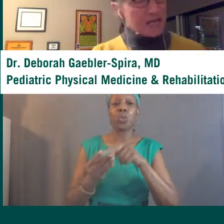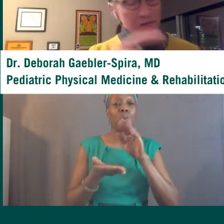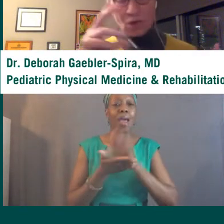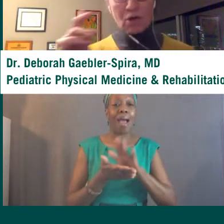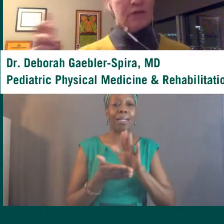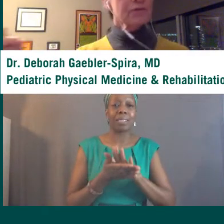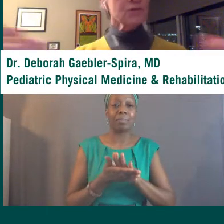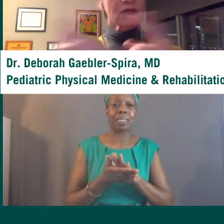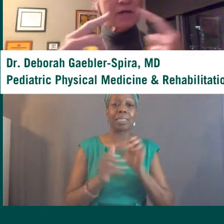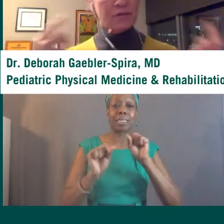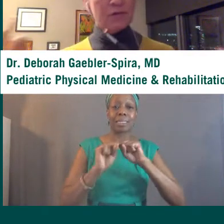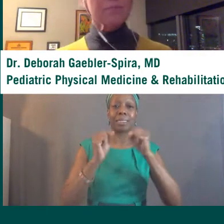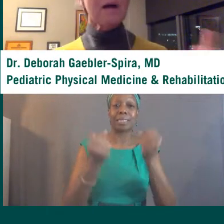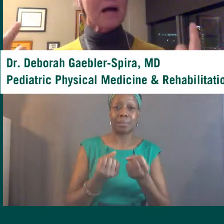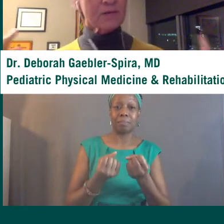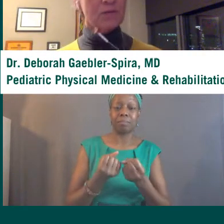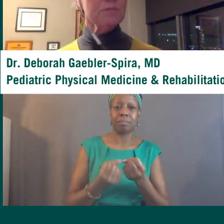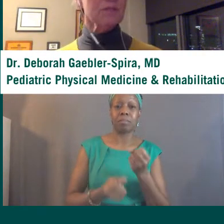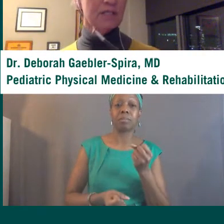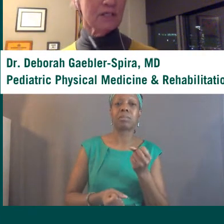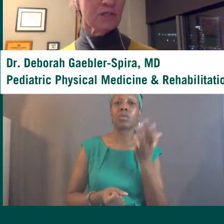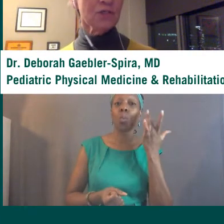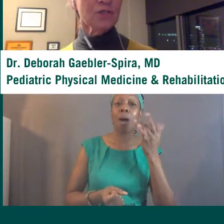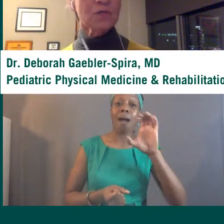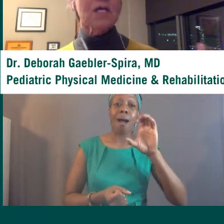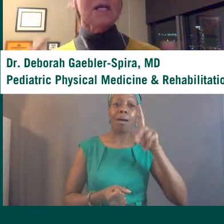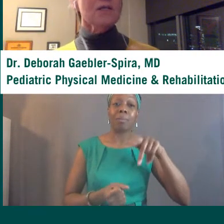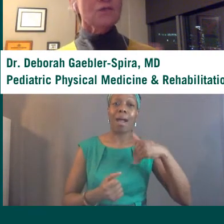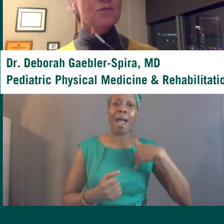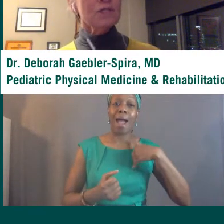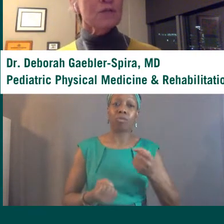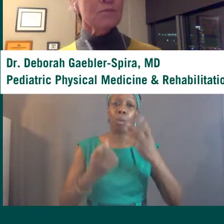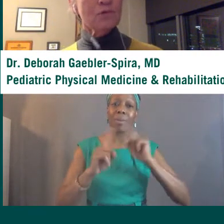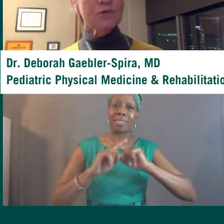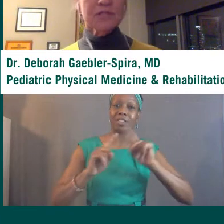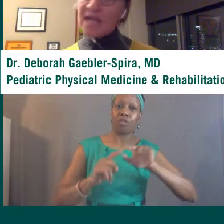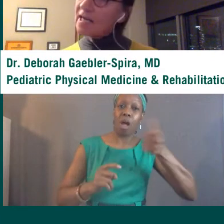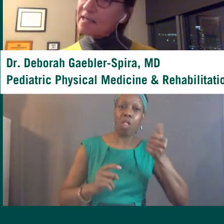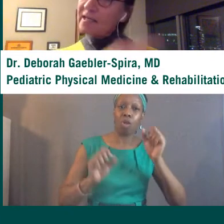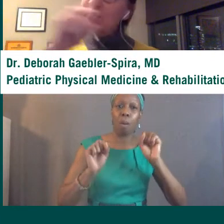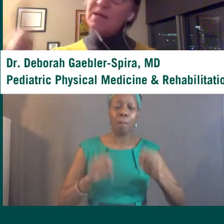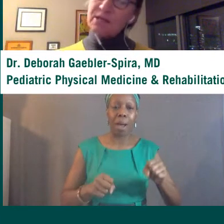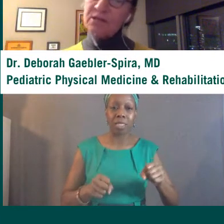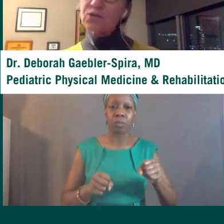has all those other possible conditions. It's really important to add on the medical